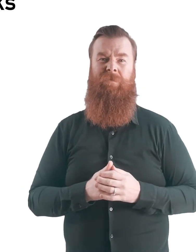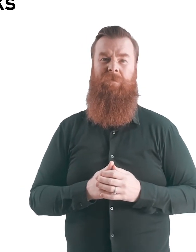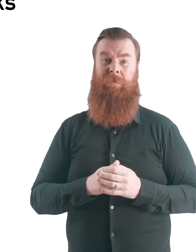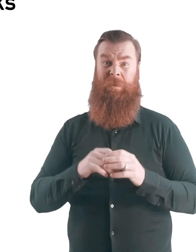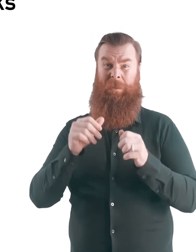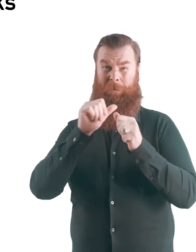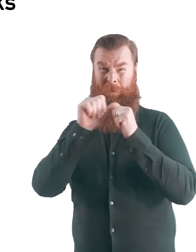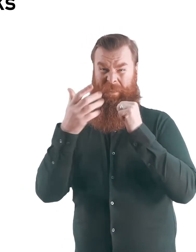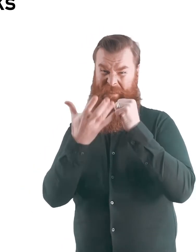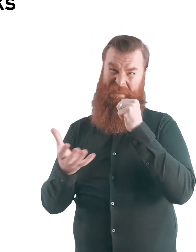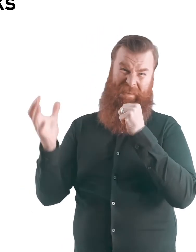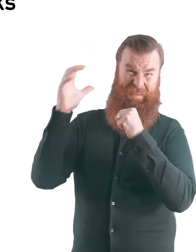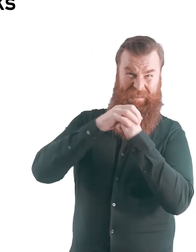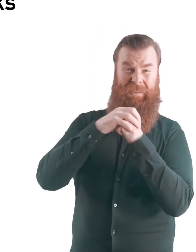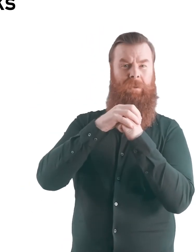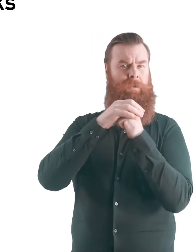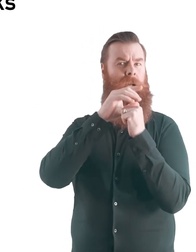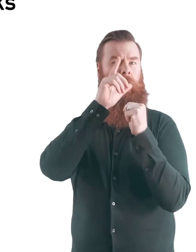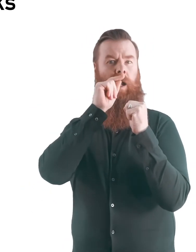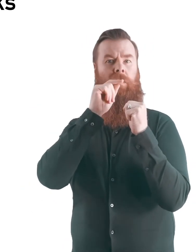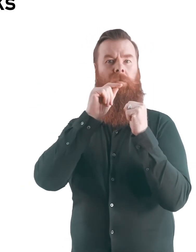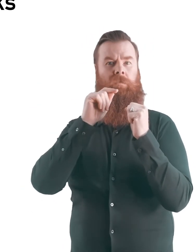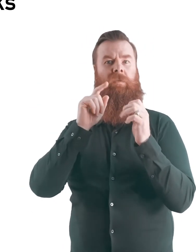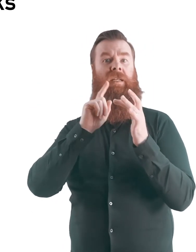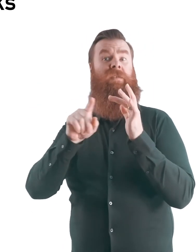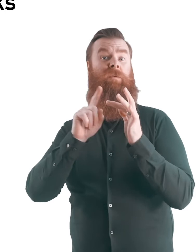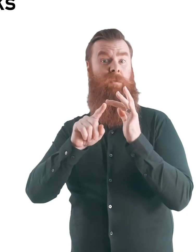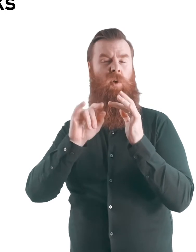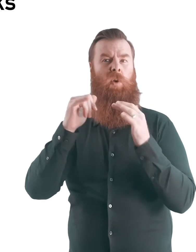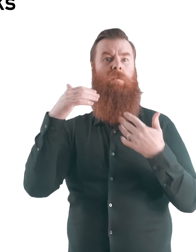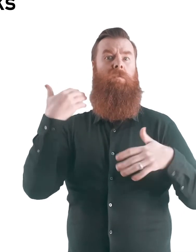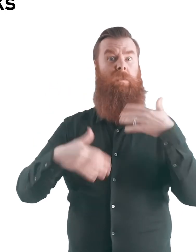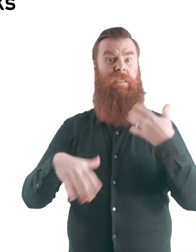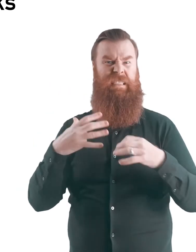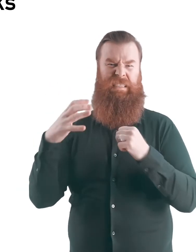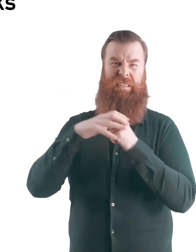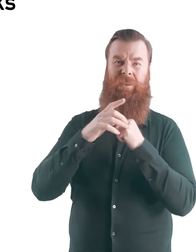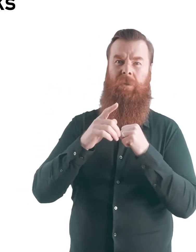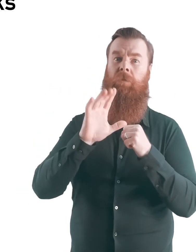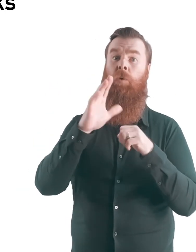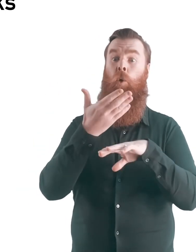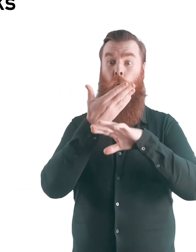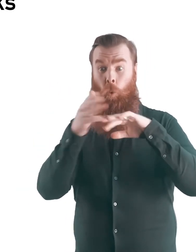Teeth with very large fillings may develop pain or infection.